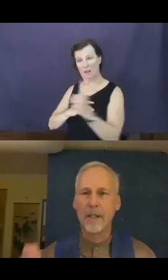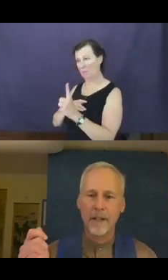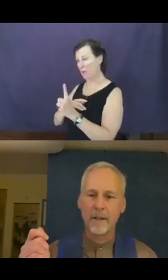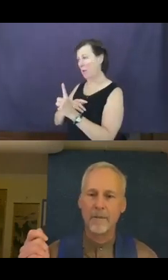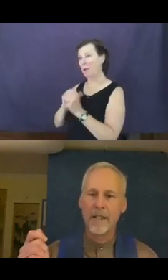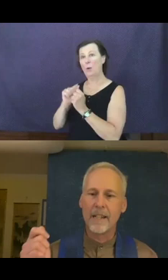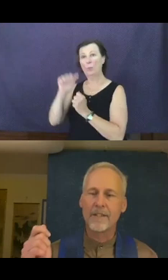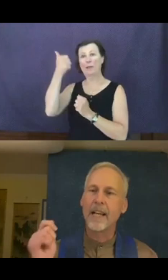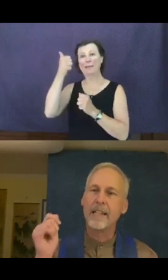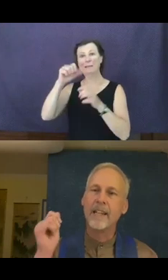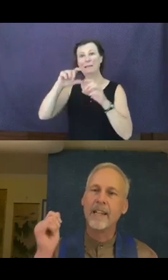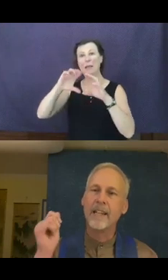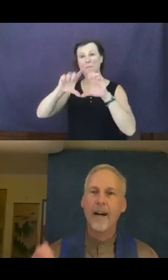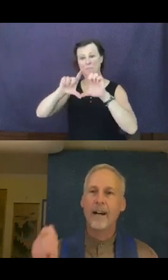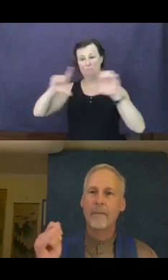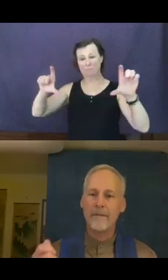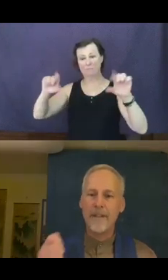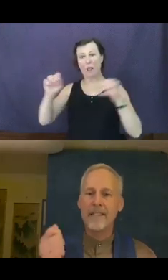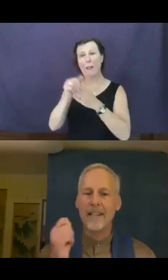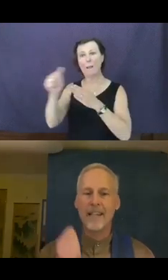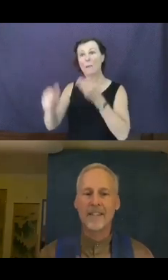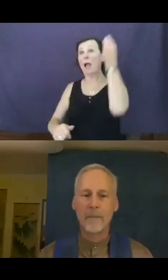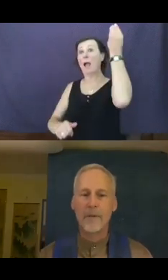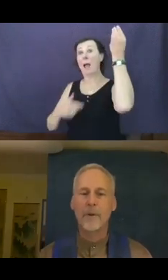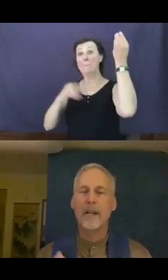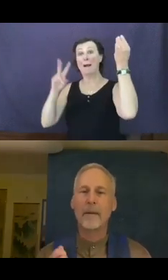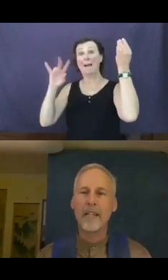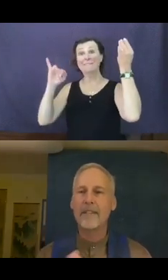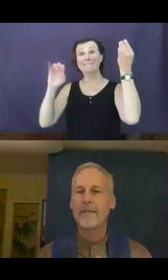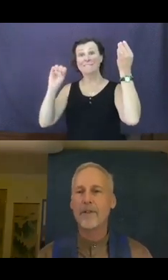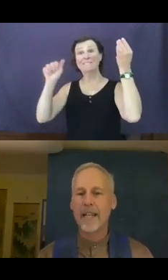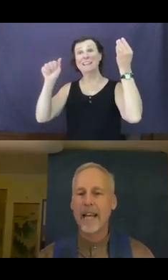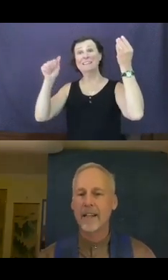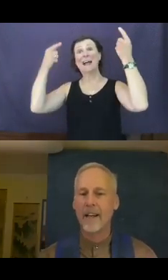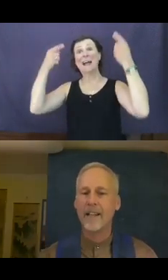bill and said, "Ah, my visa has come through and iIm leaving for Canada.